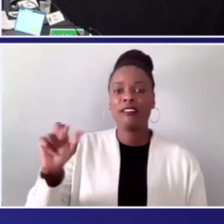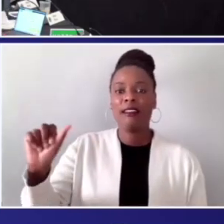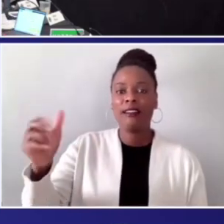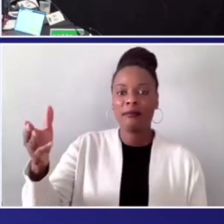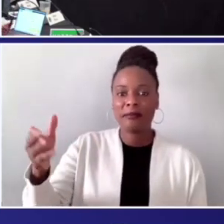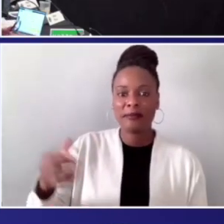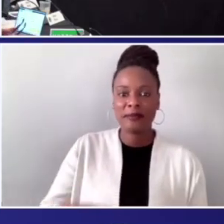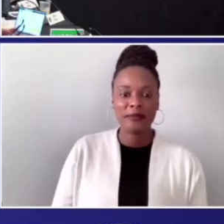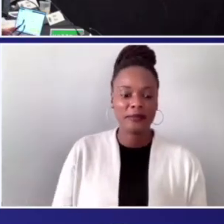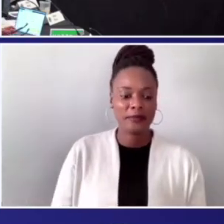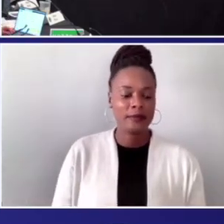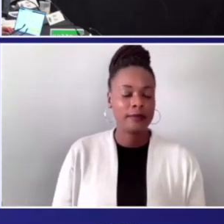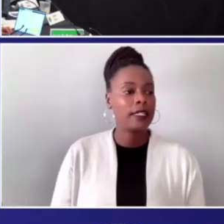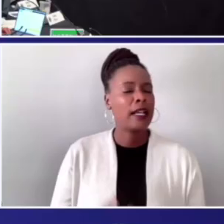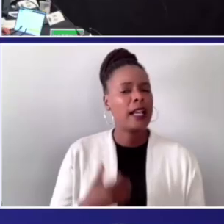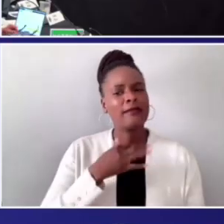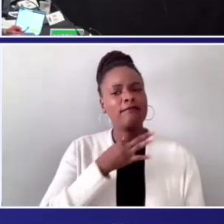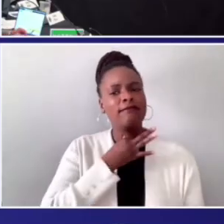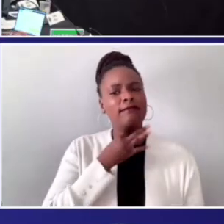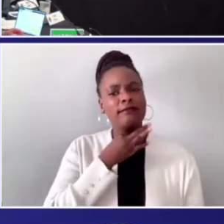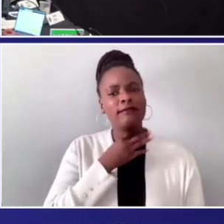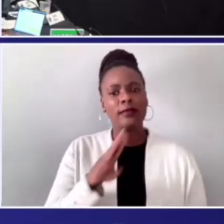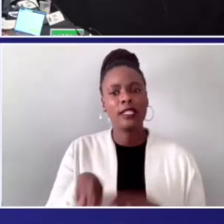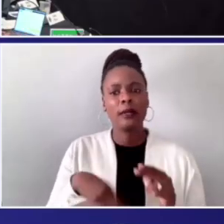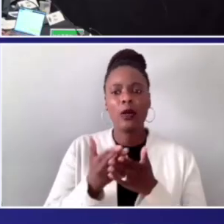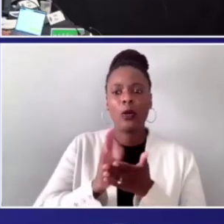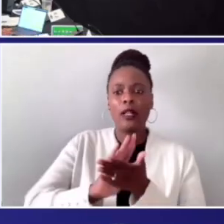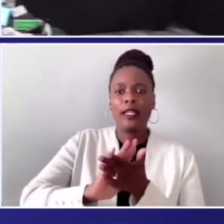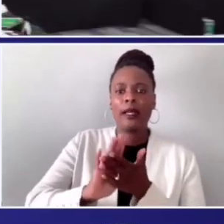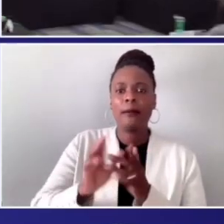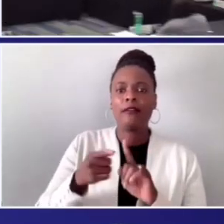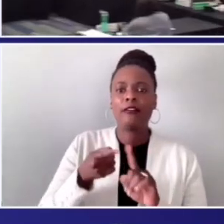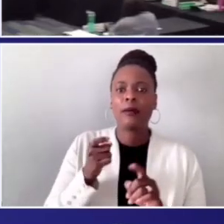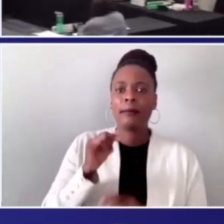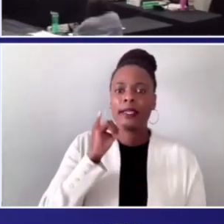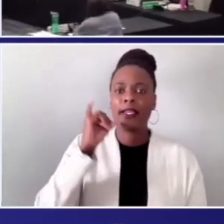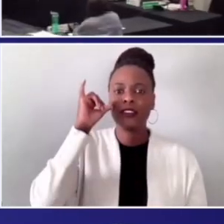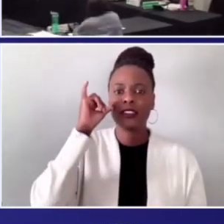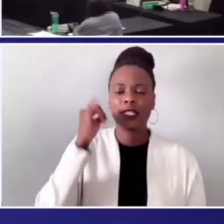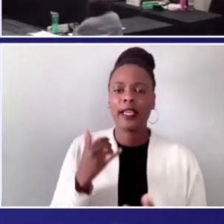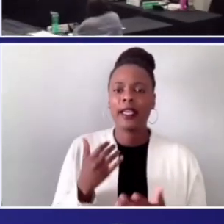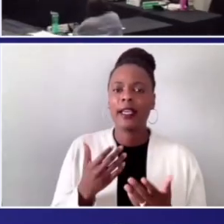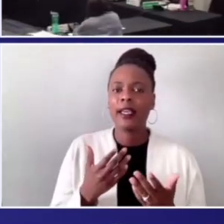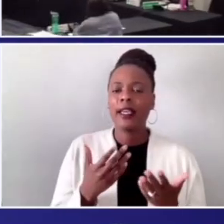I have an inquiry about the cleanup from yesterday. I might not have had enough coffee this morning.